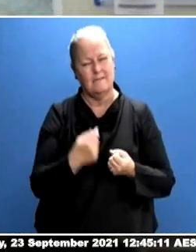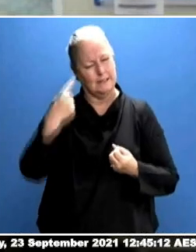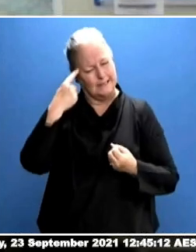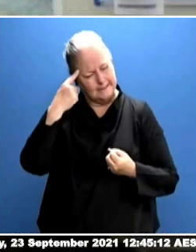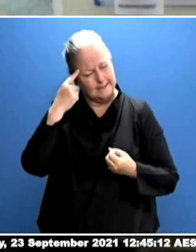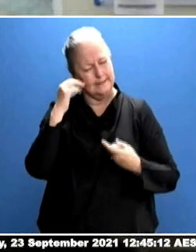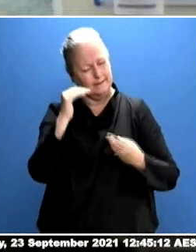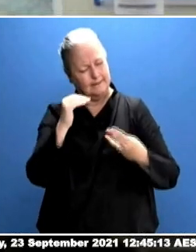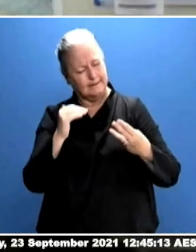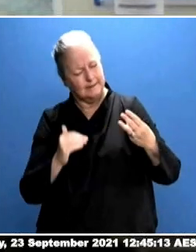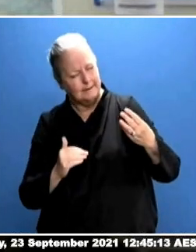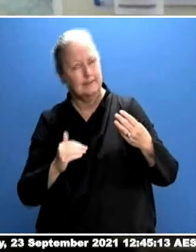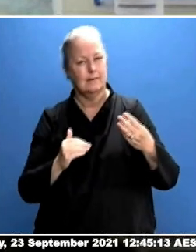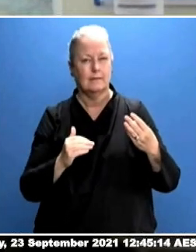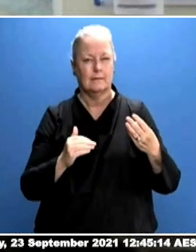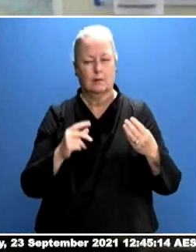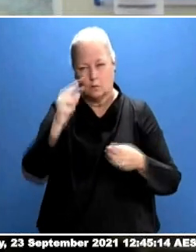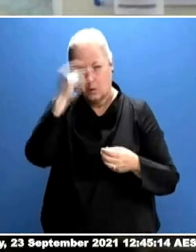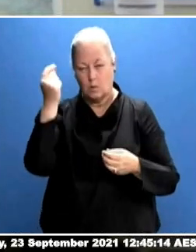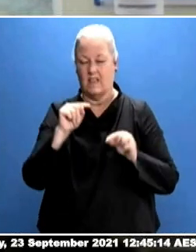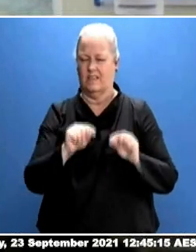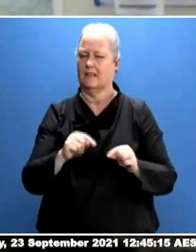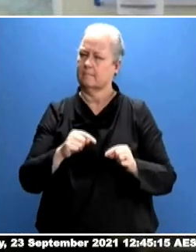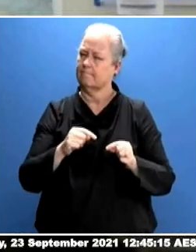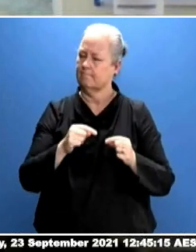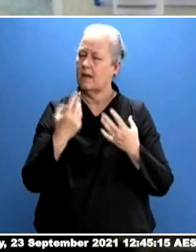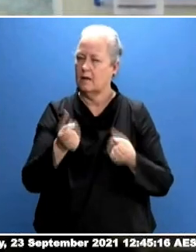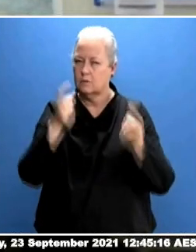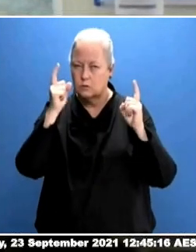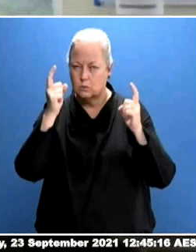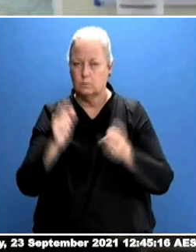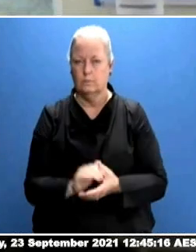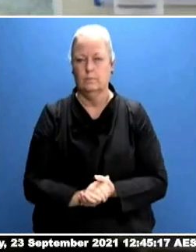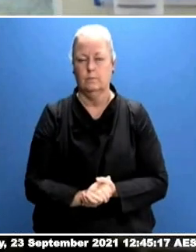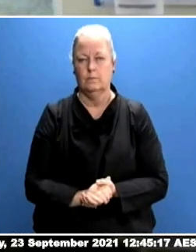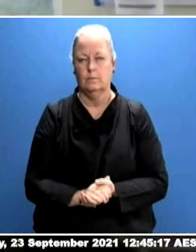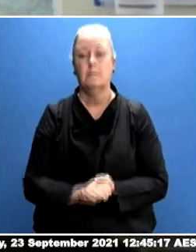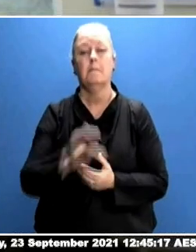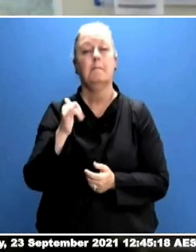So yeah, that's why it's a concern, and just perhaps another comparison,